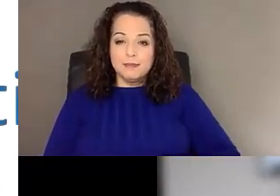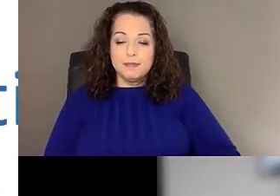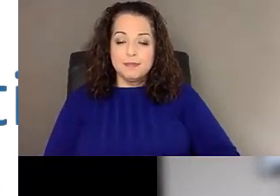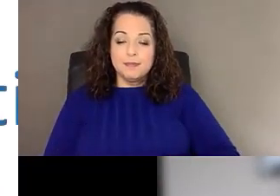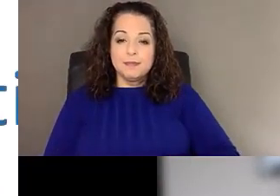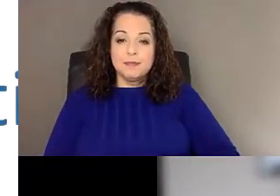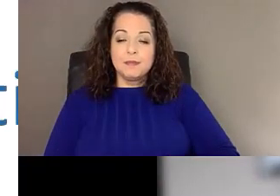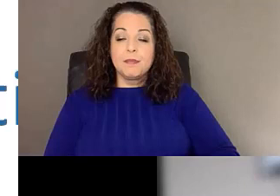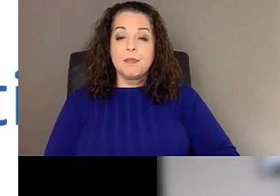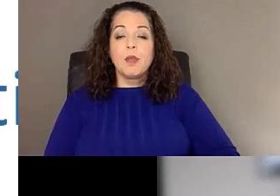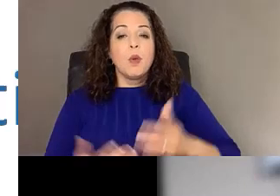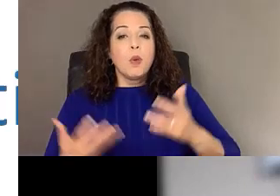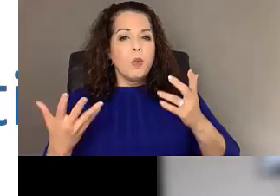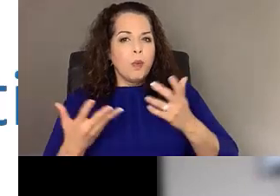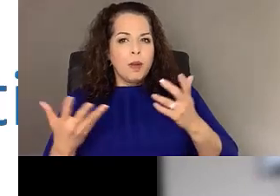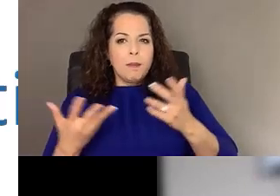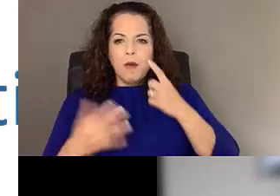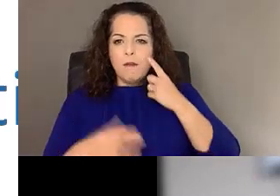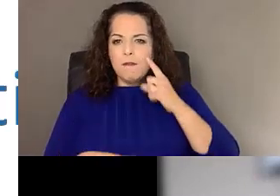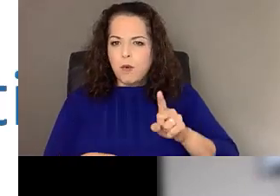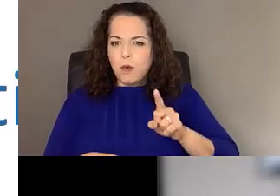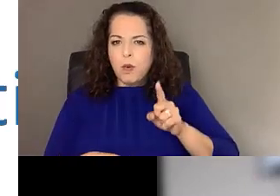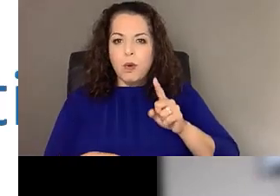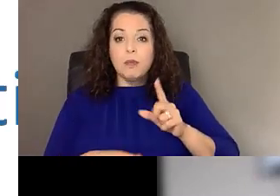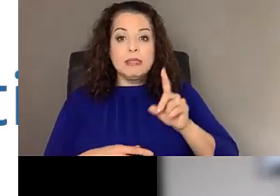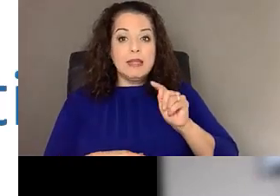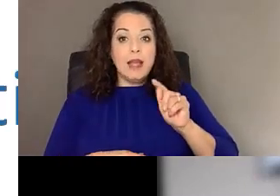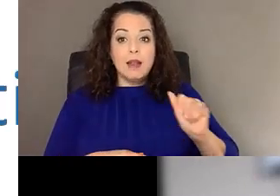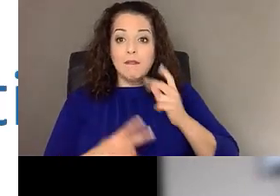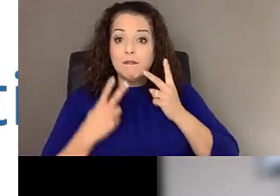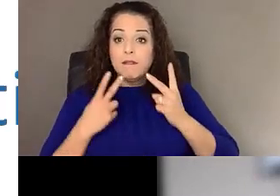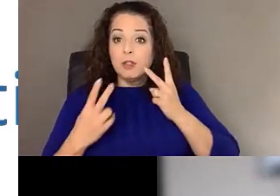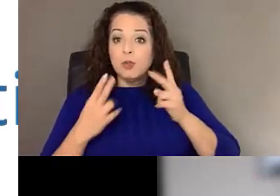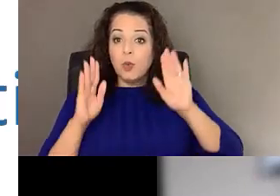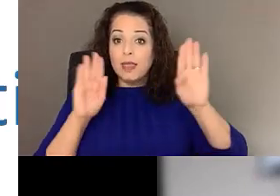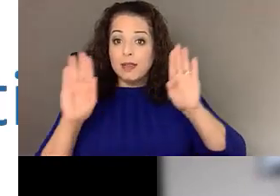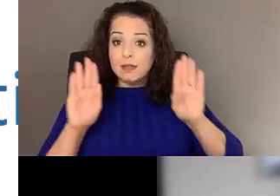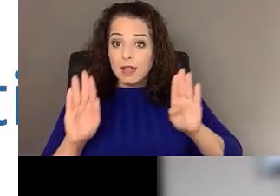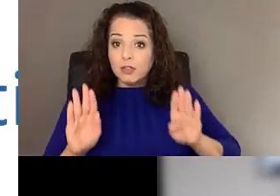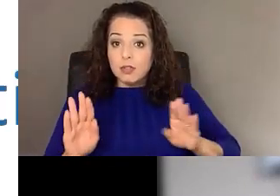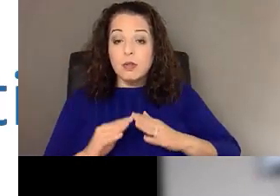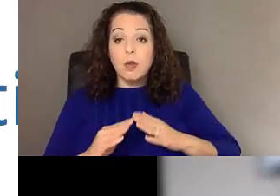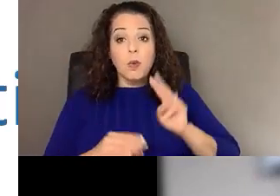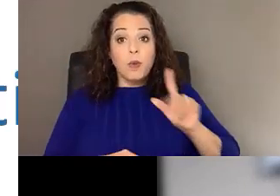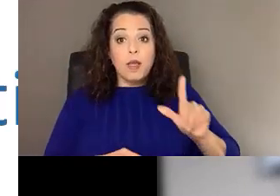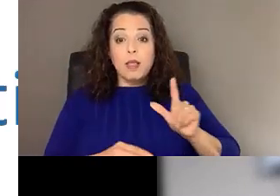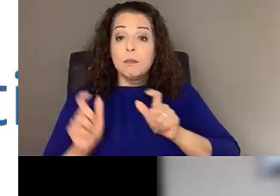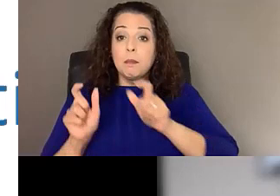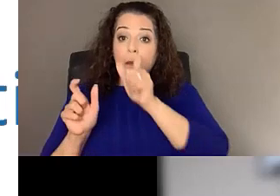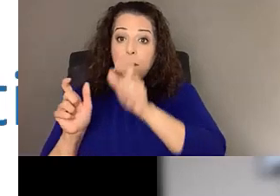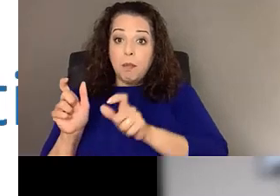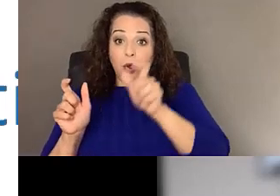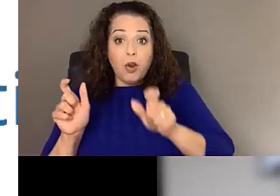What about for data visualizations? Well, bar charts are really good for visualizing